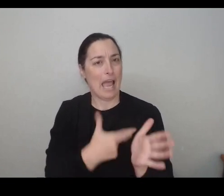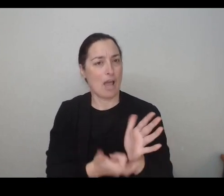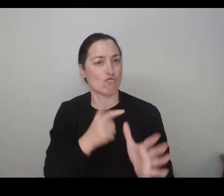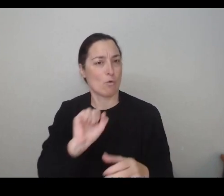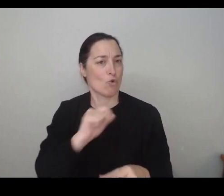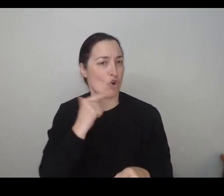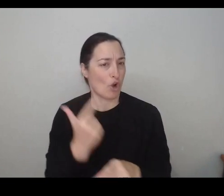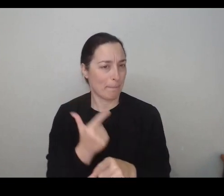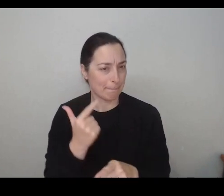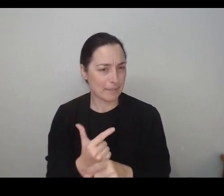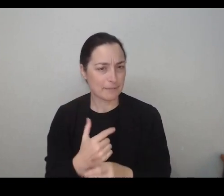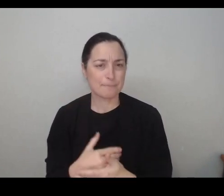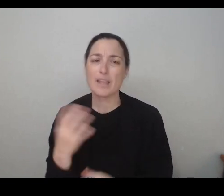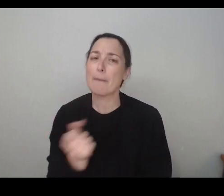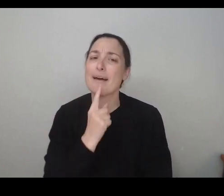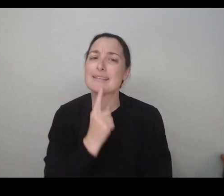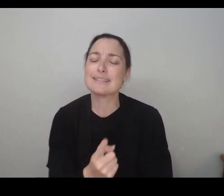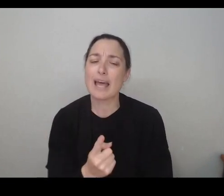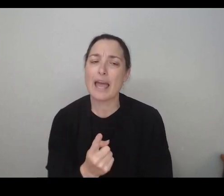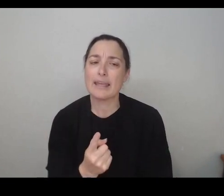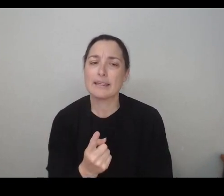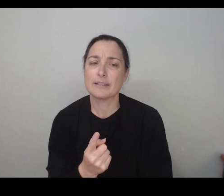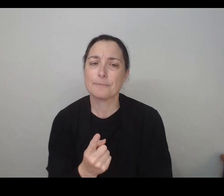And I have to say that I love to think